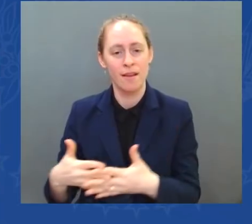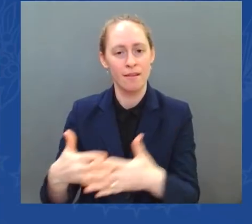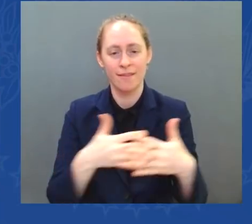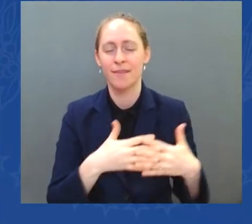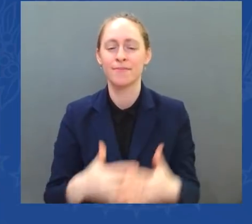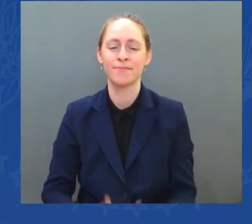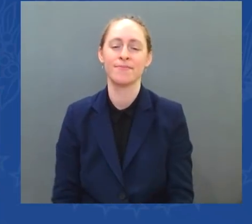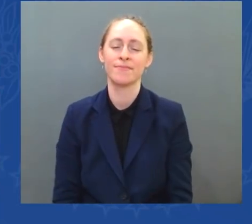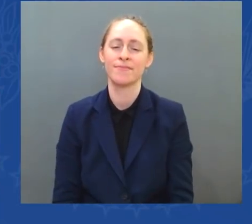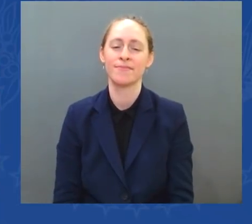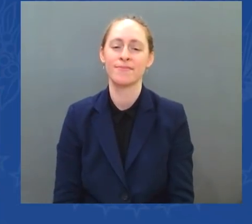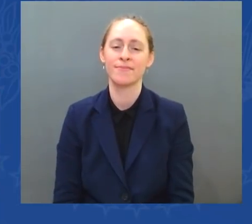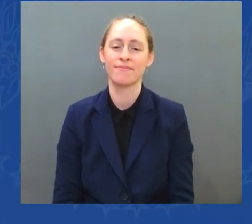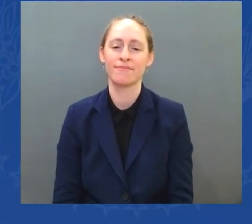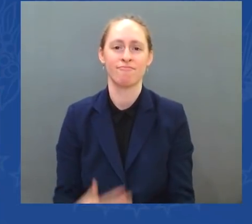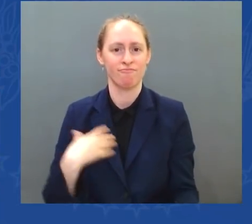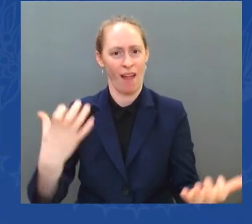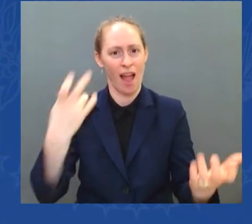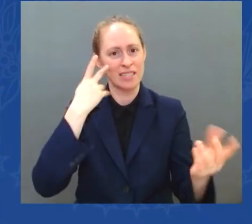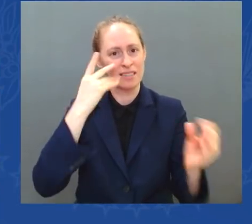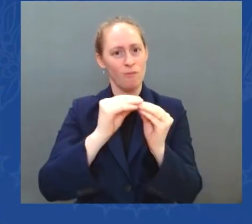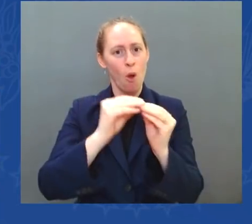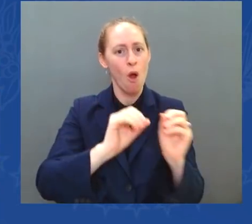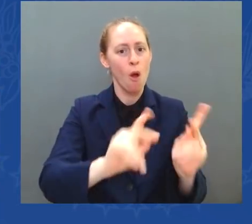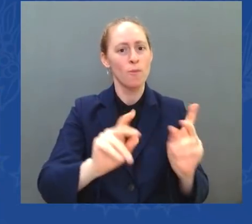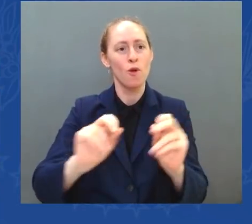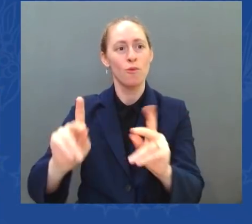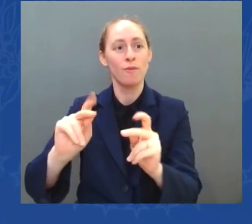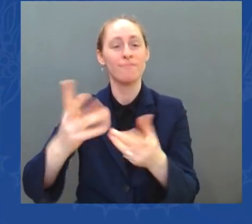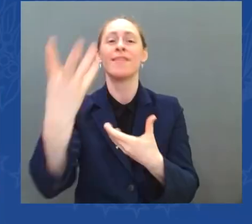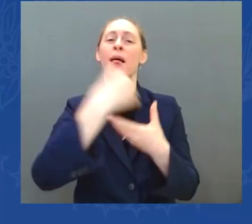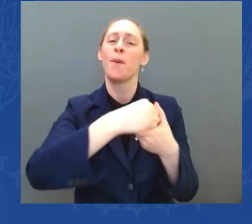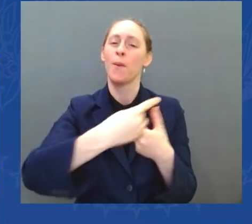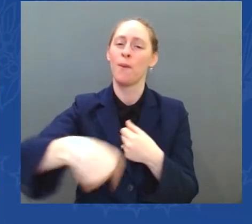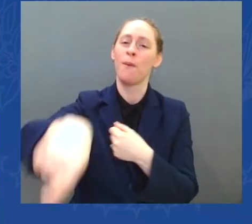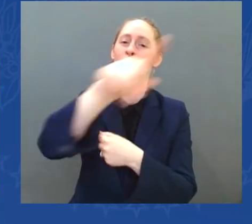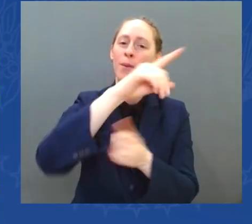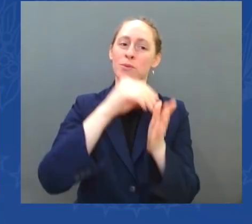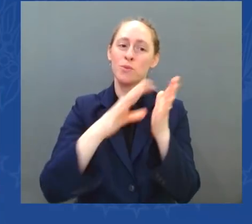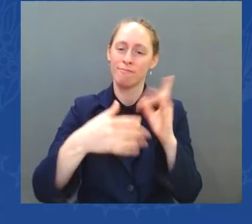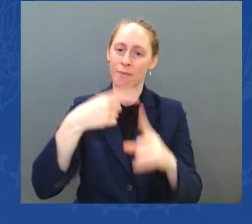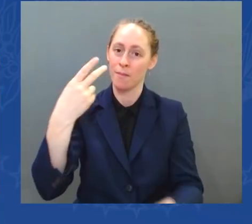From day one, every action I've taken to rebuild our economy has been guided by one principle: